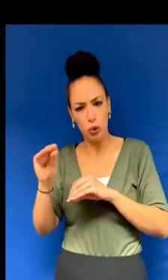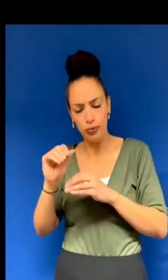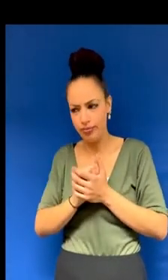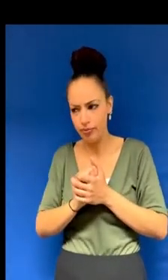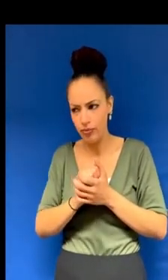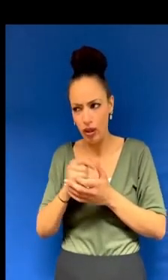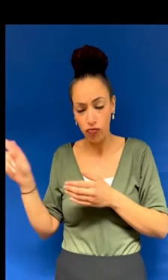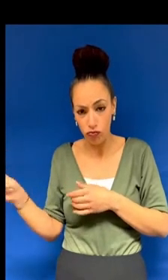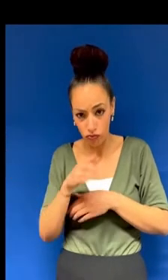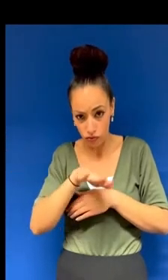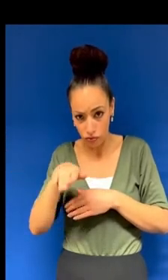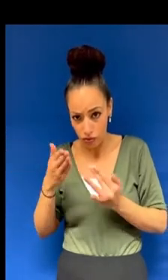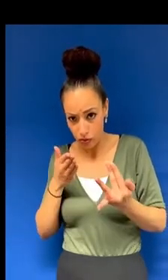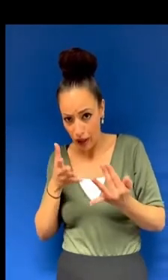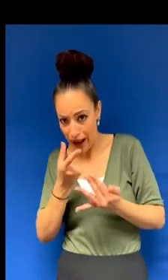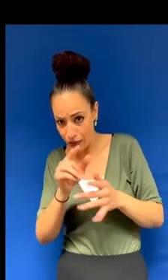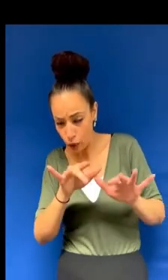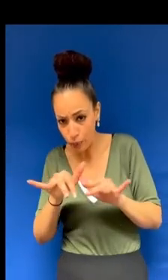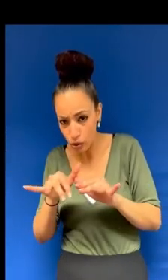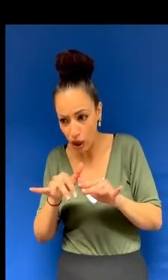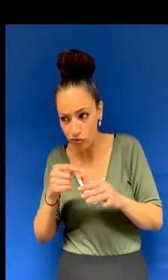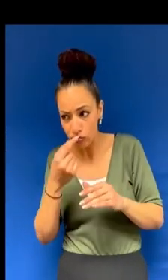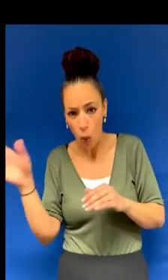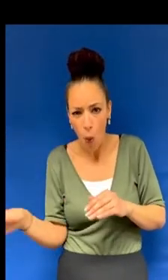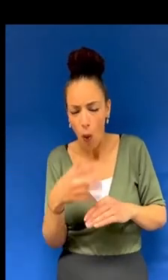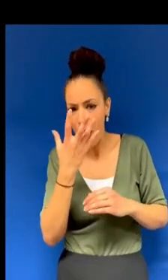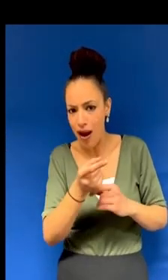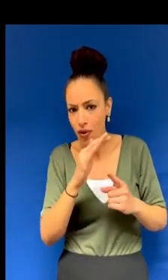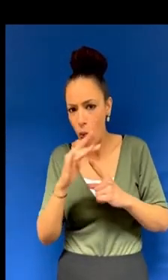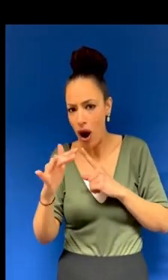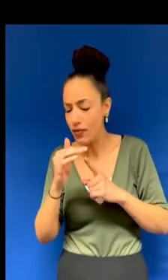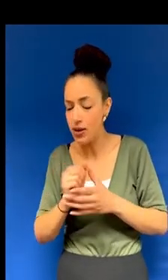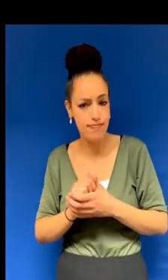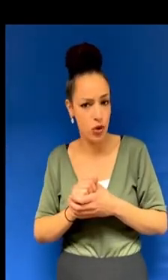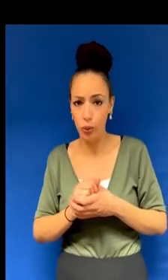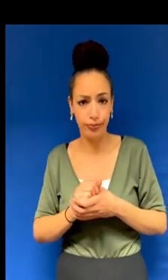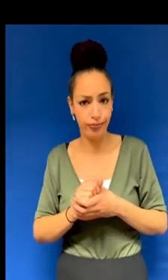we've been asked in the summer to conduct Zoom classes and online teaching, and not